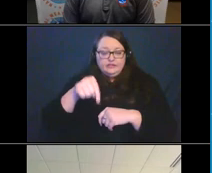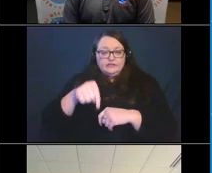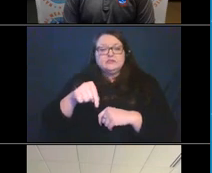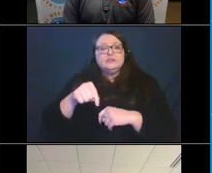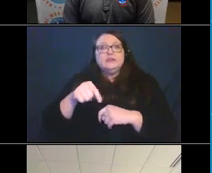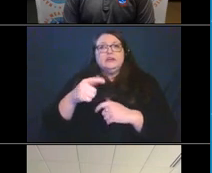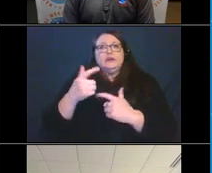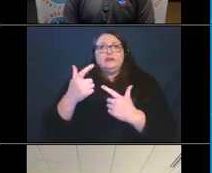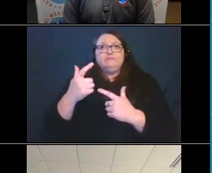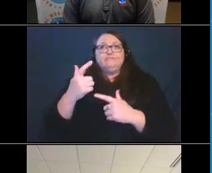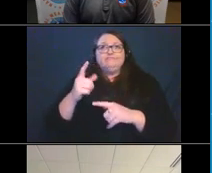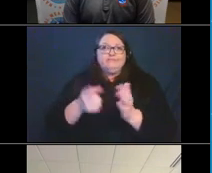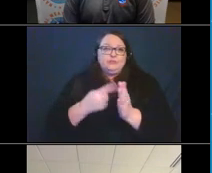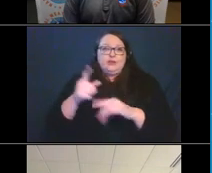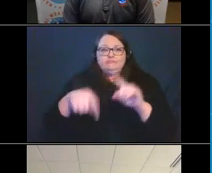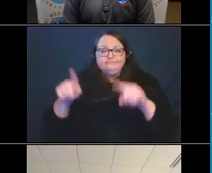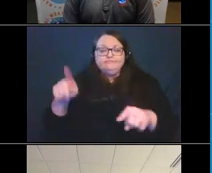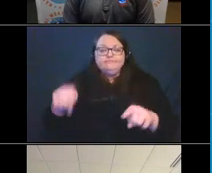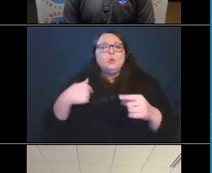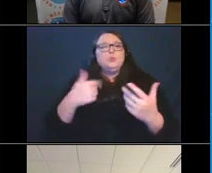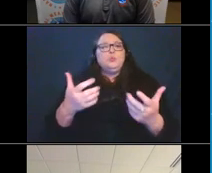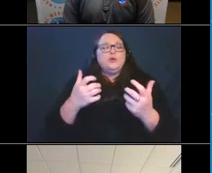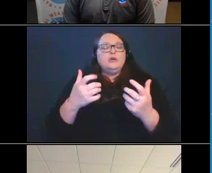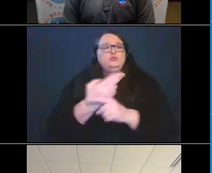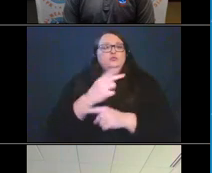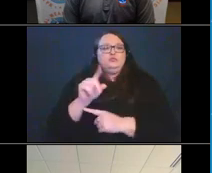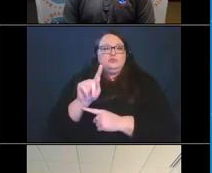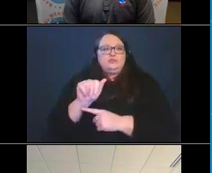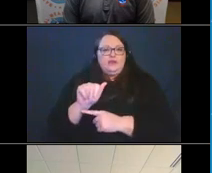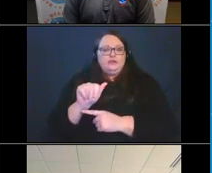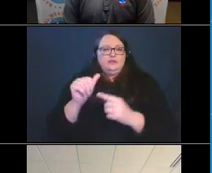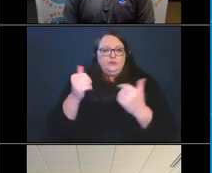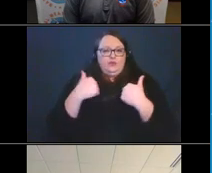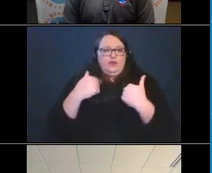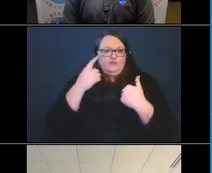data for which we had a sufficiently long time period, like mortality data, and then trying